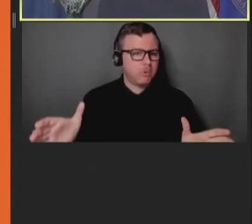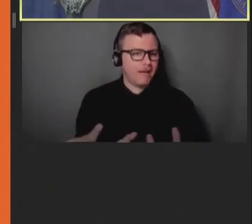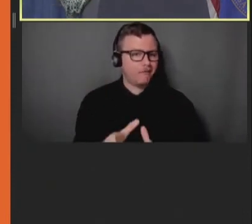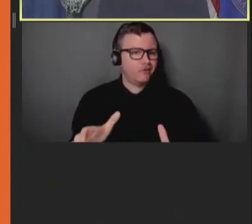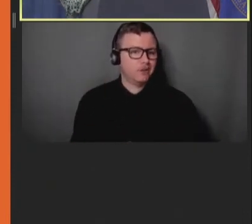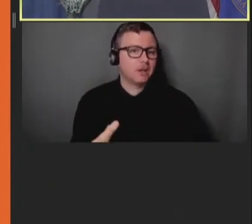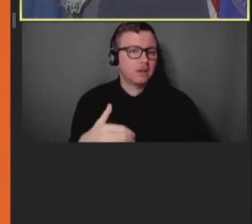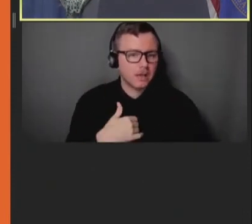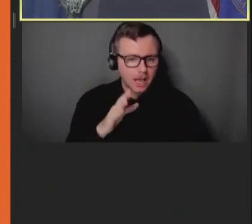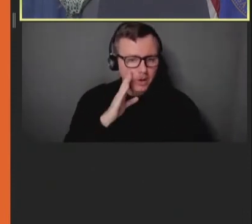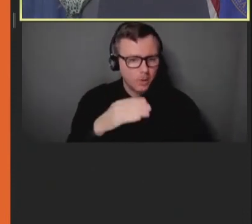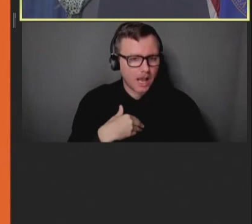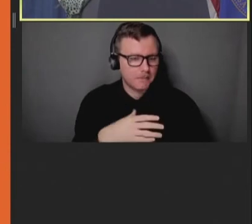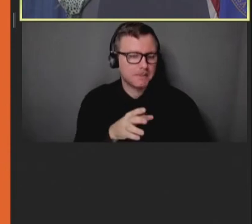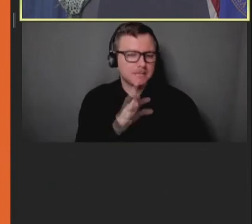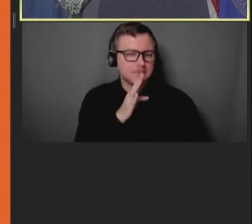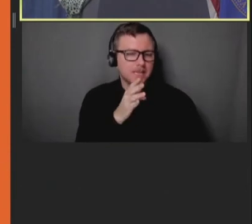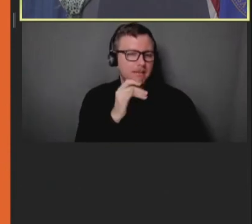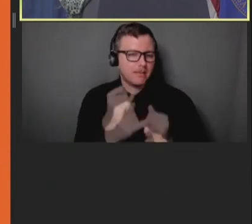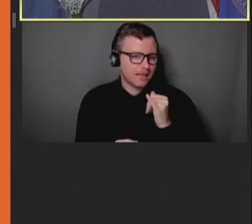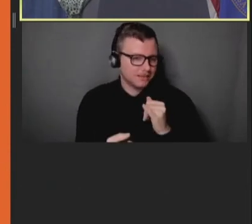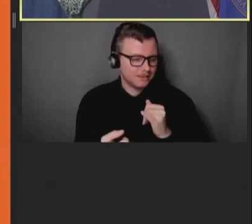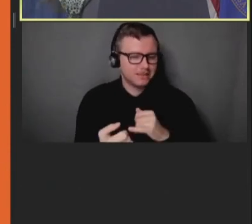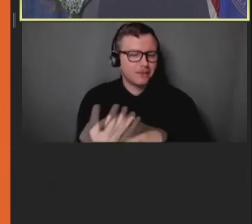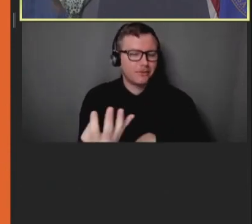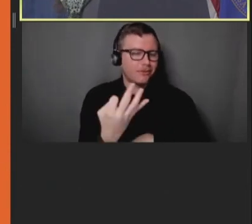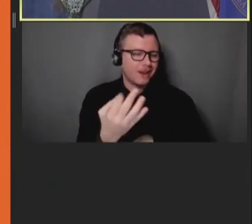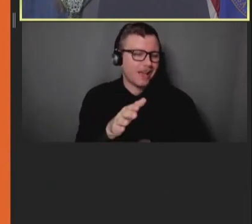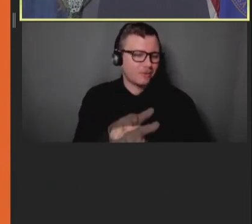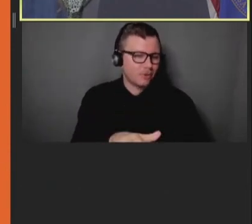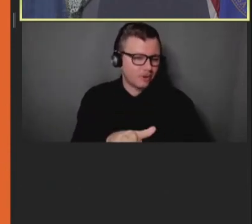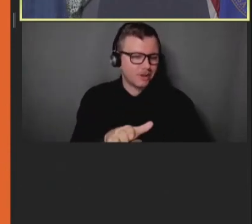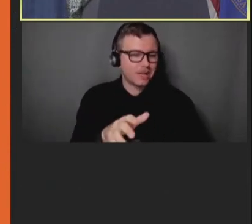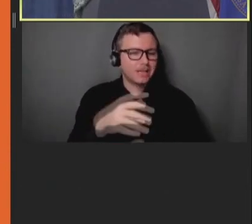speaking last on a Friday afternoon and I'm standing between you and the weekend,